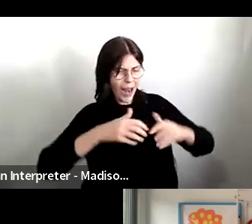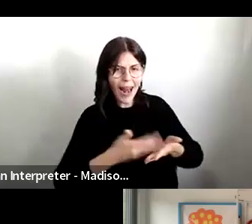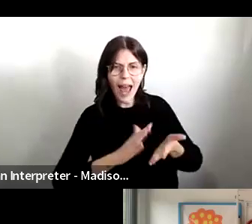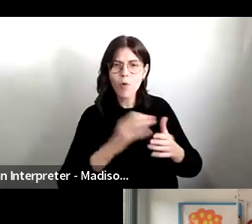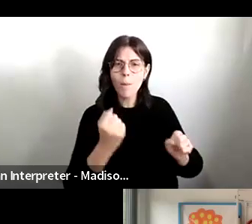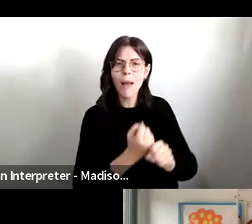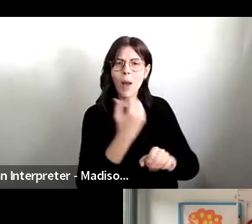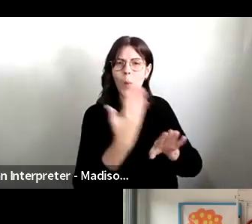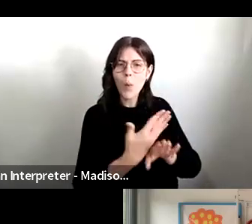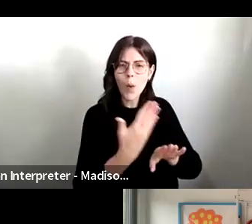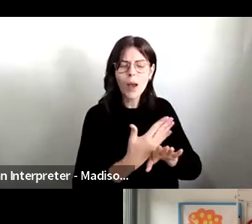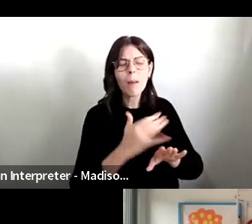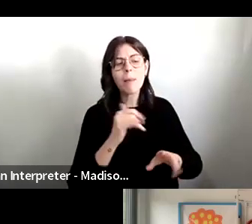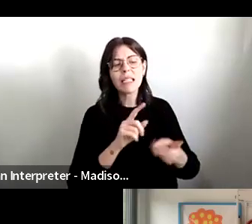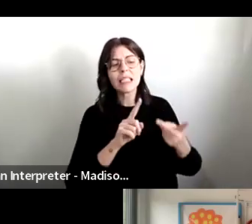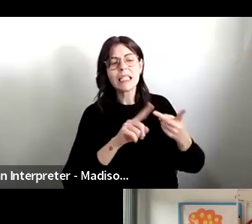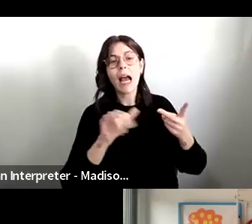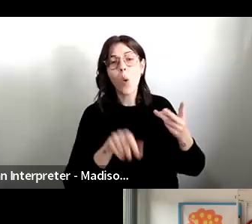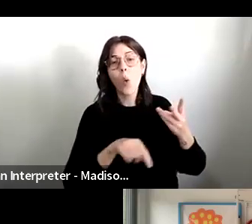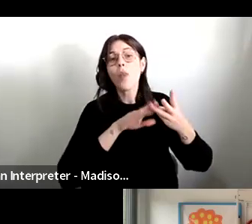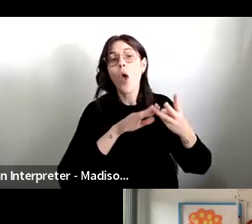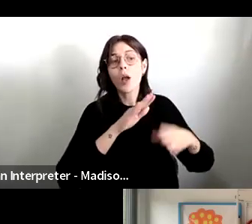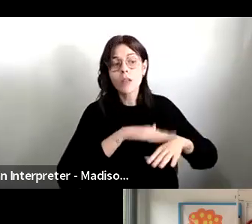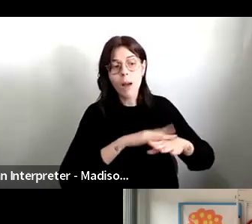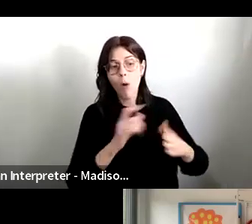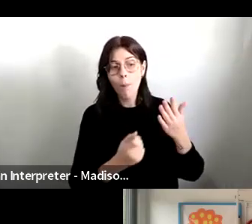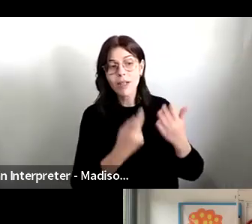in the second or third time you have can come back and you have the strategies in place.